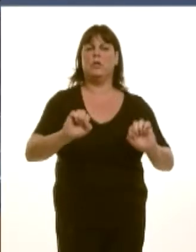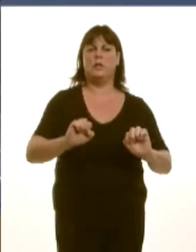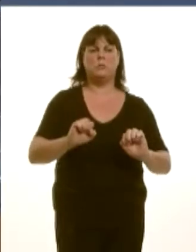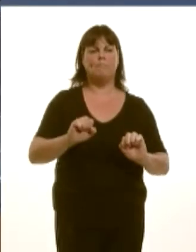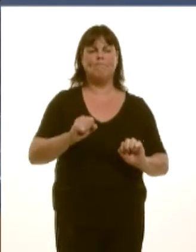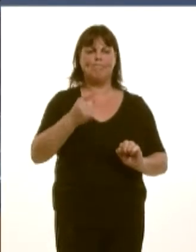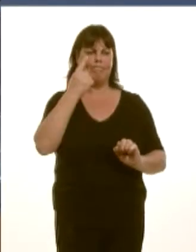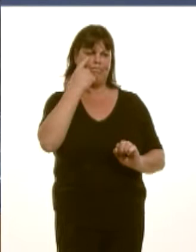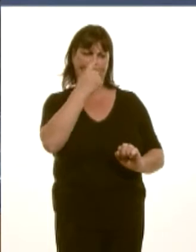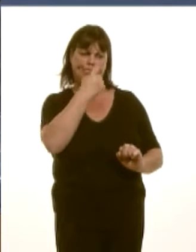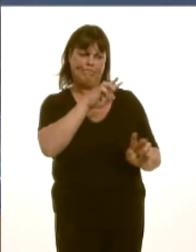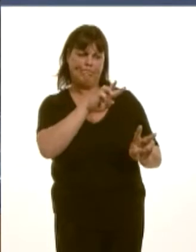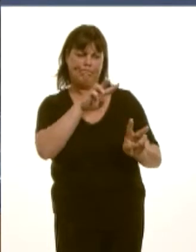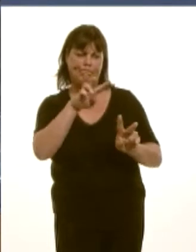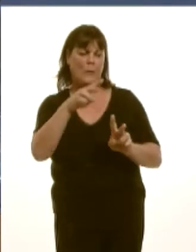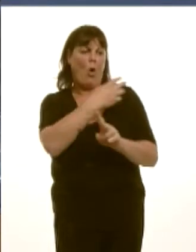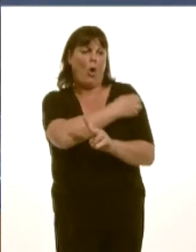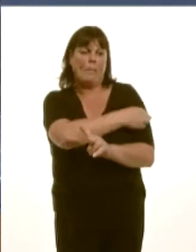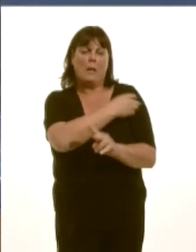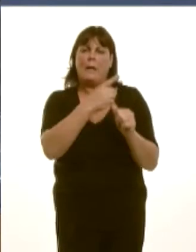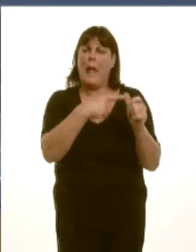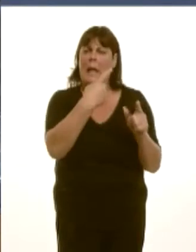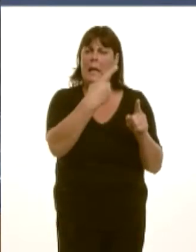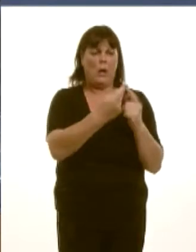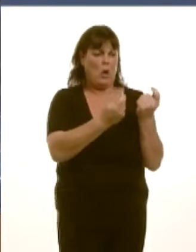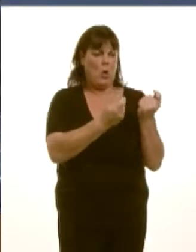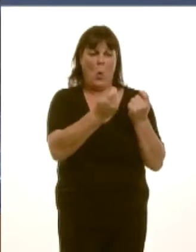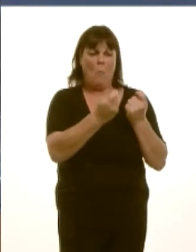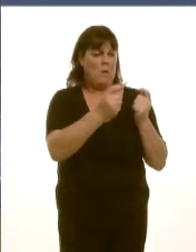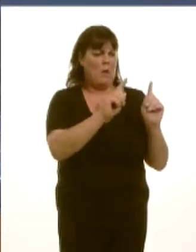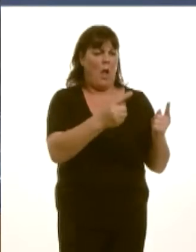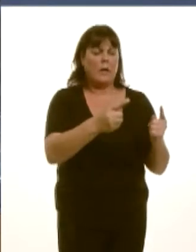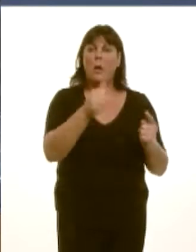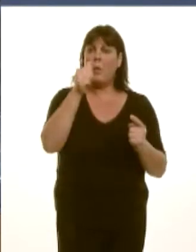struggling to cope, with some honourable exceptions, I must say, in Cwm Taf.